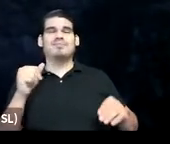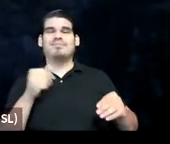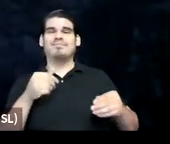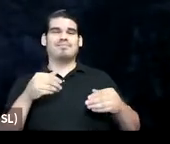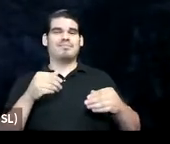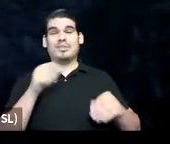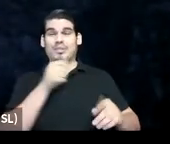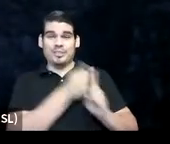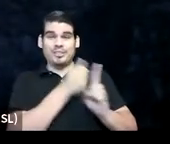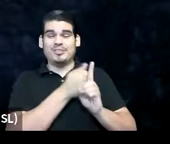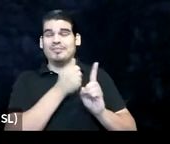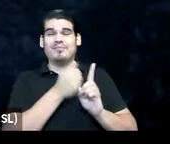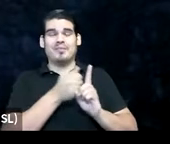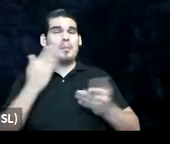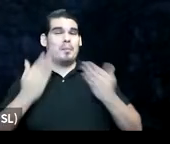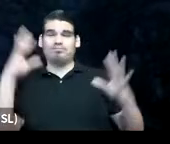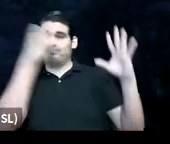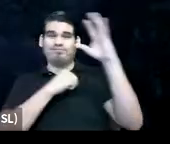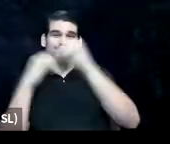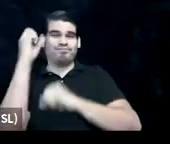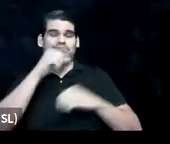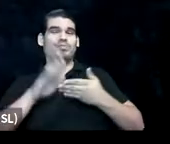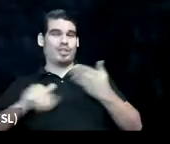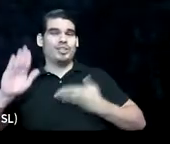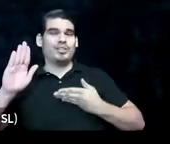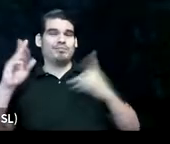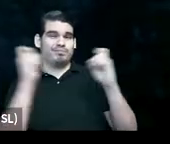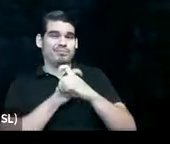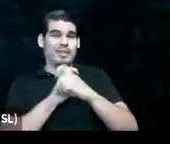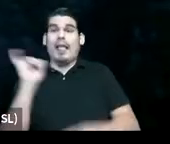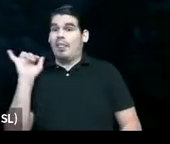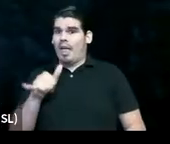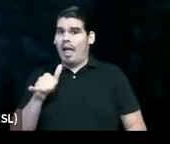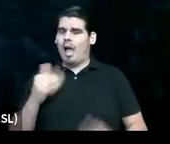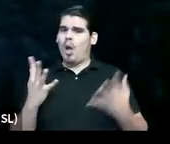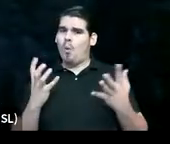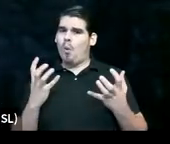Something that like I don't know resources applies to. So that's something that I've notice because of my own experience. I'm actually, I'm actually helping him.